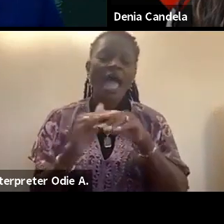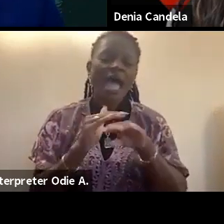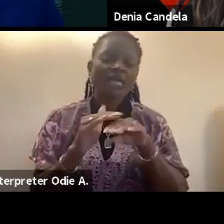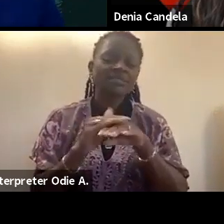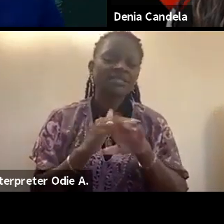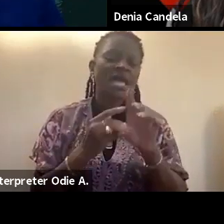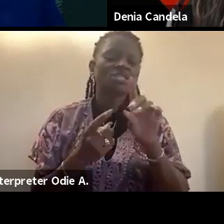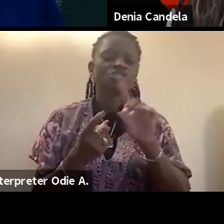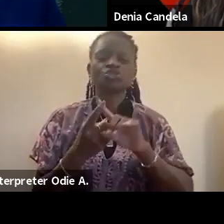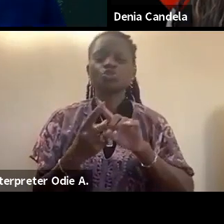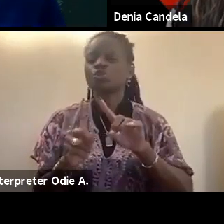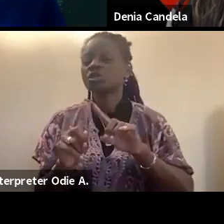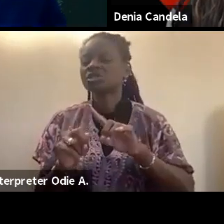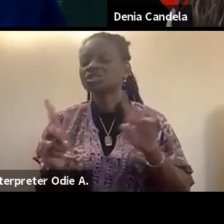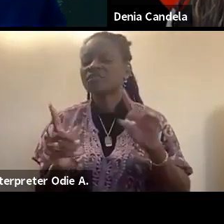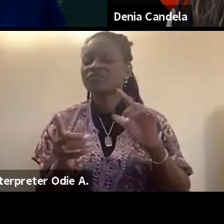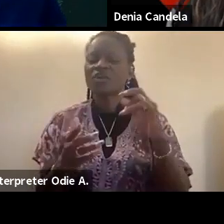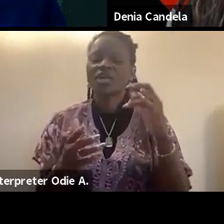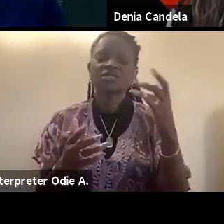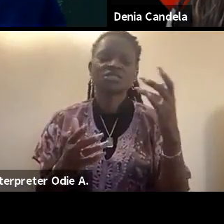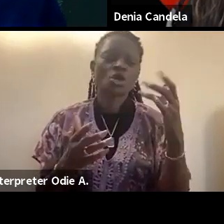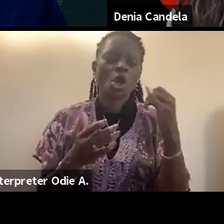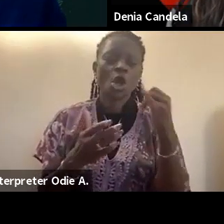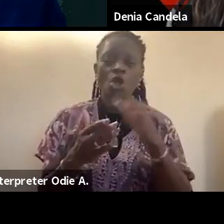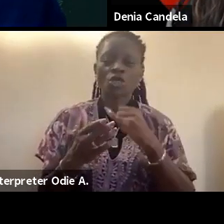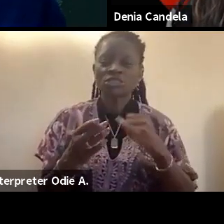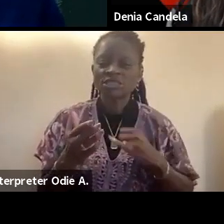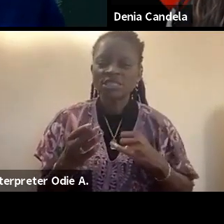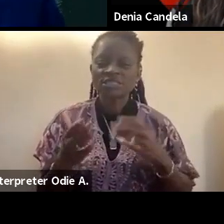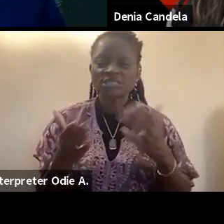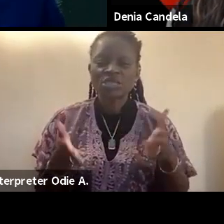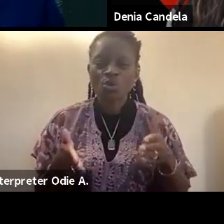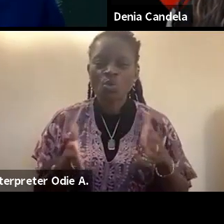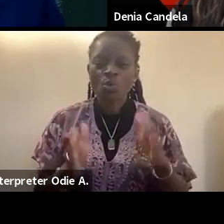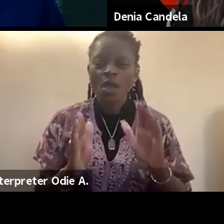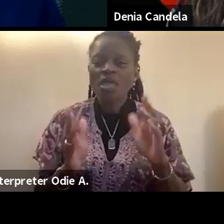different artistic components that folks can express in inviting the whole family